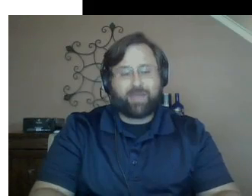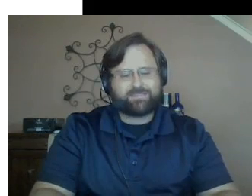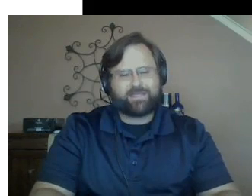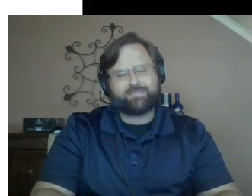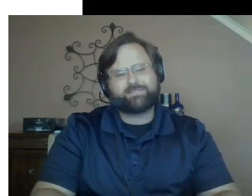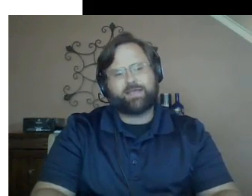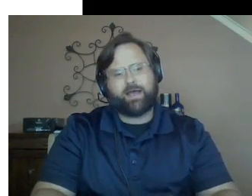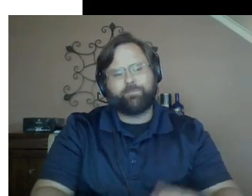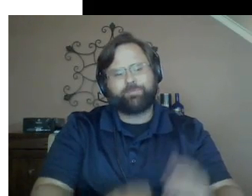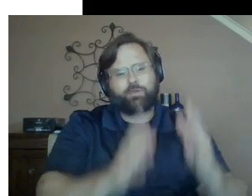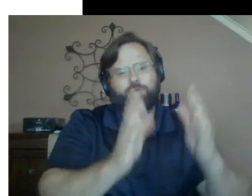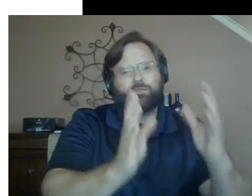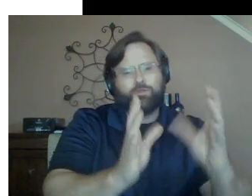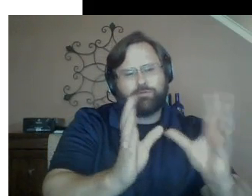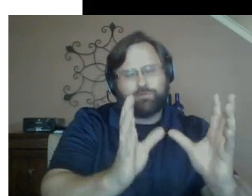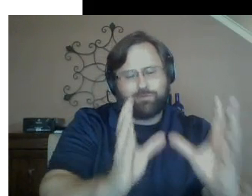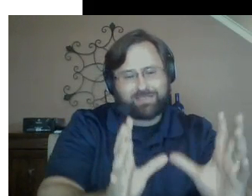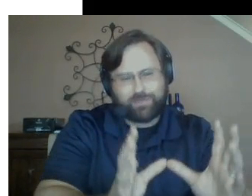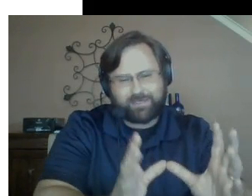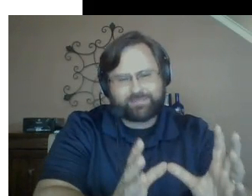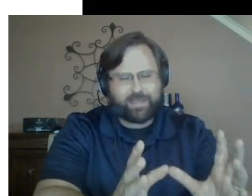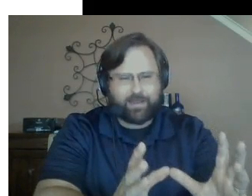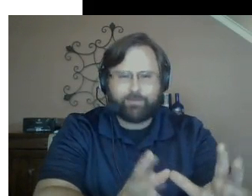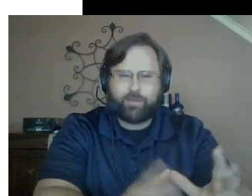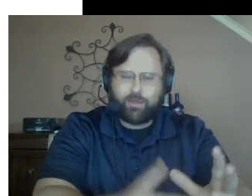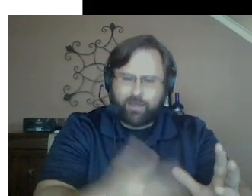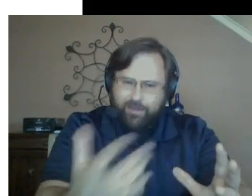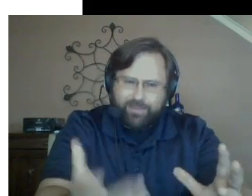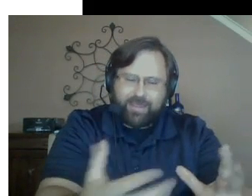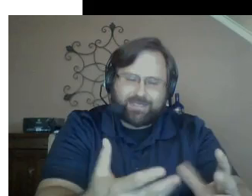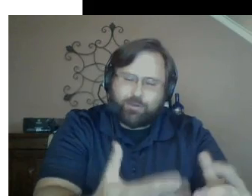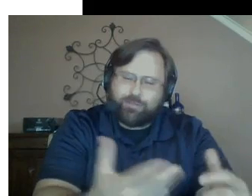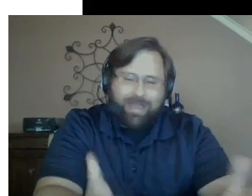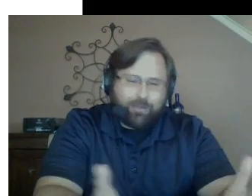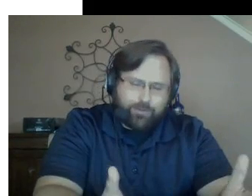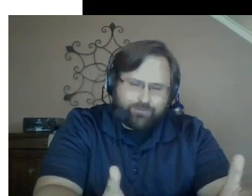that sentence the last week is set up again as part of the background information